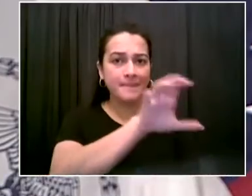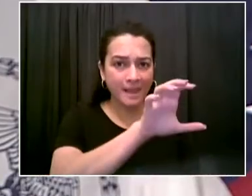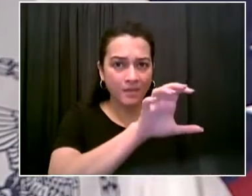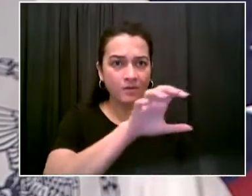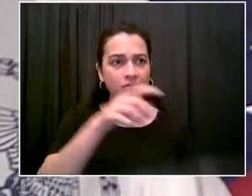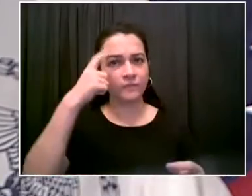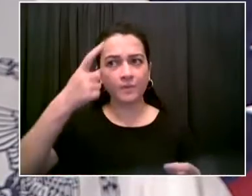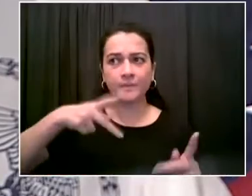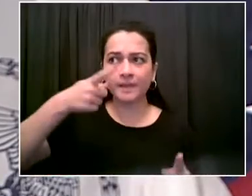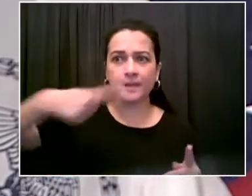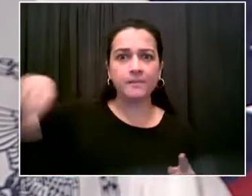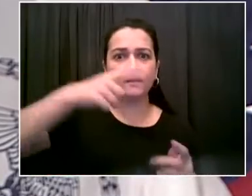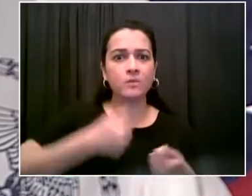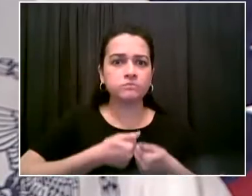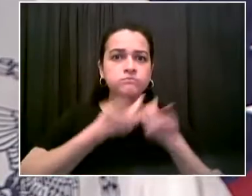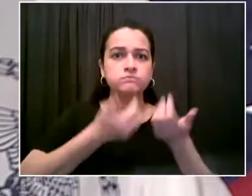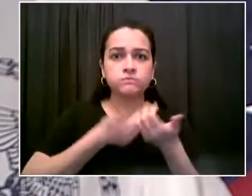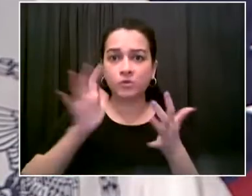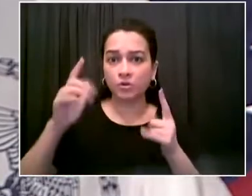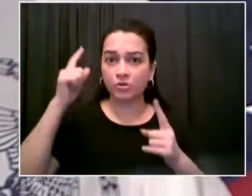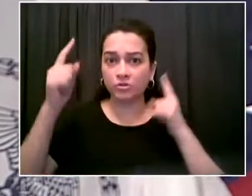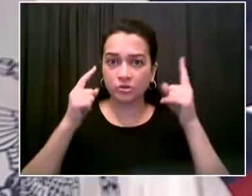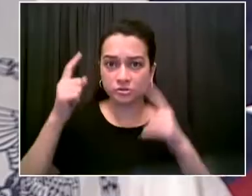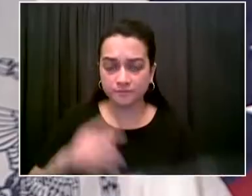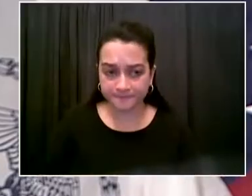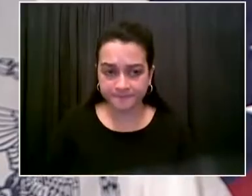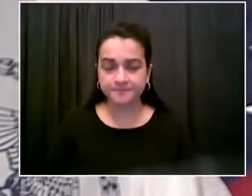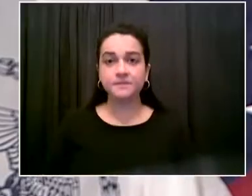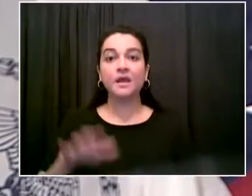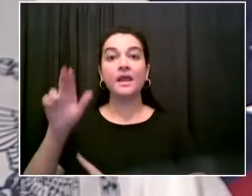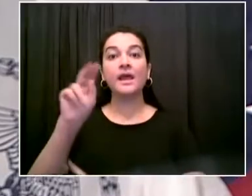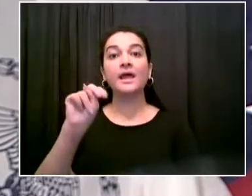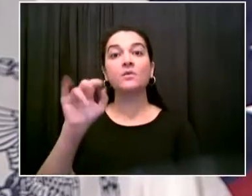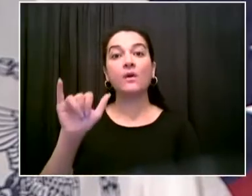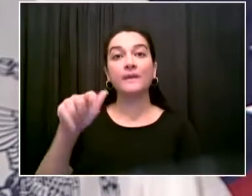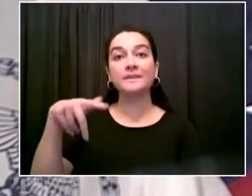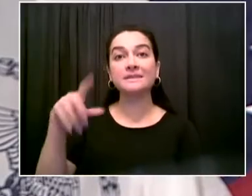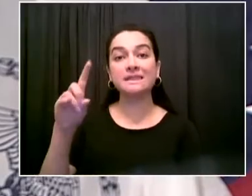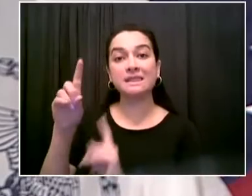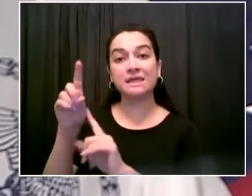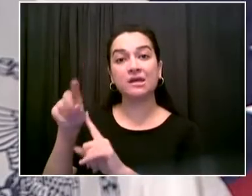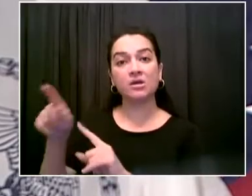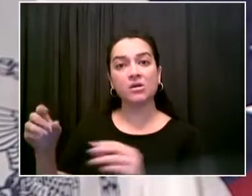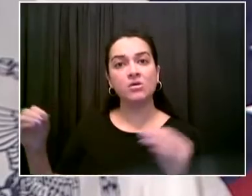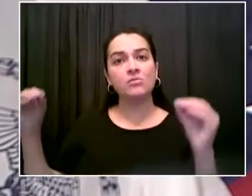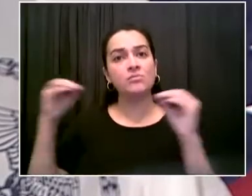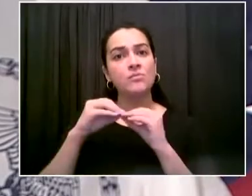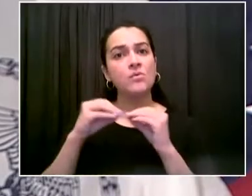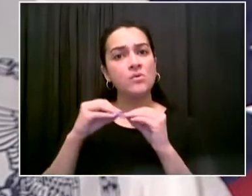OUR POLICE FORCE. WE SHOW THIS CTIY ITWH E TH REFORMS THAT